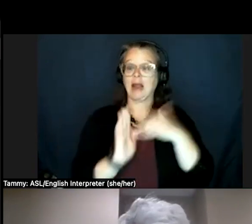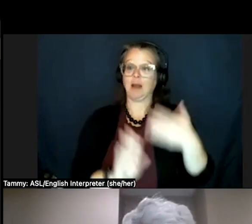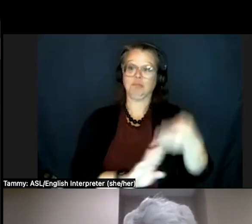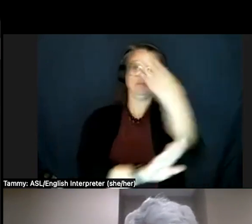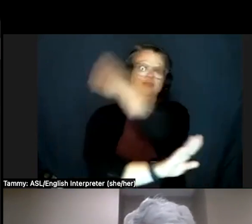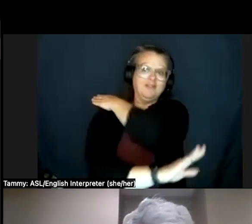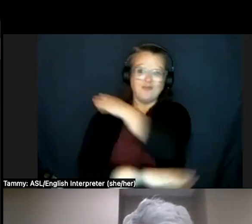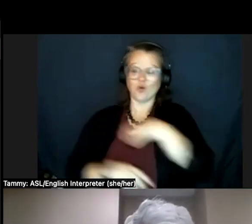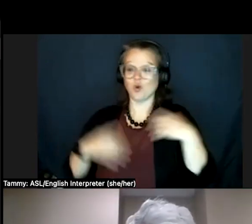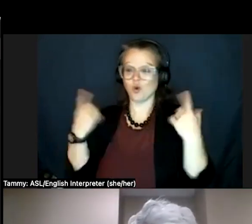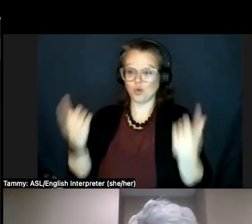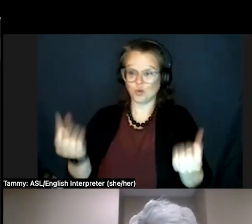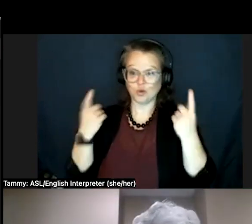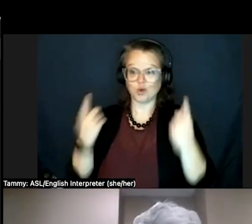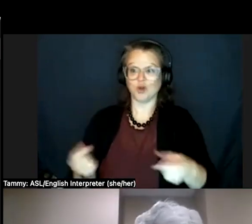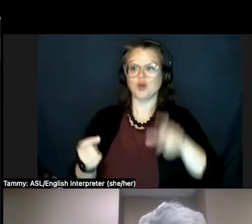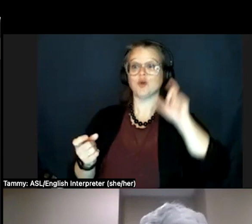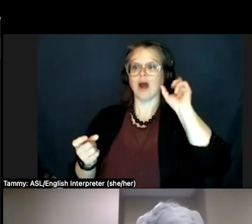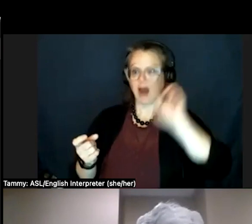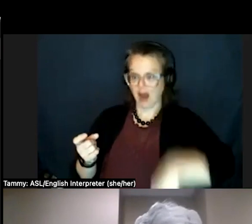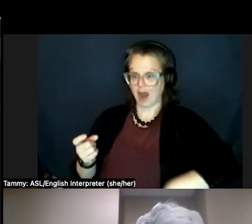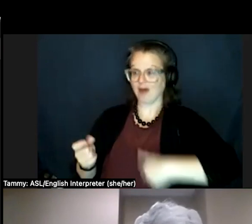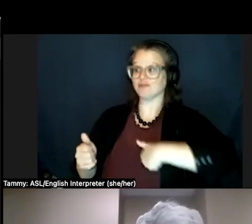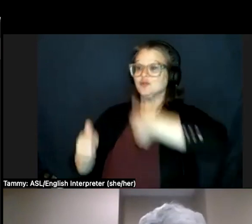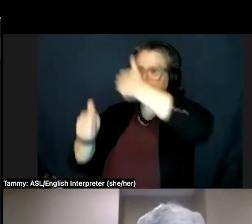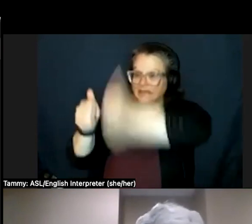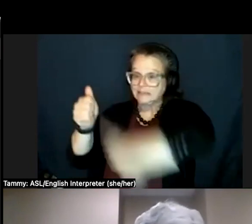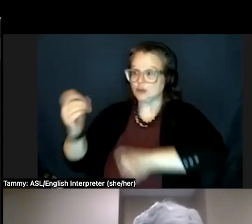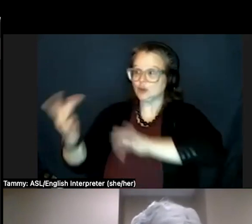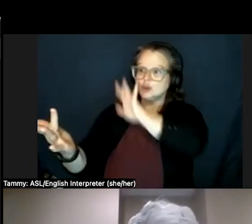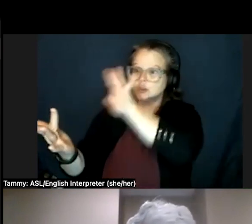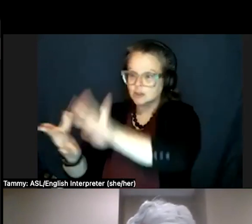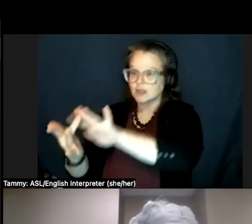communication. And in that communication, sometimes the price would fluctuate as